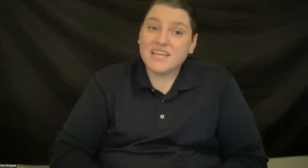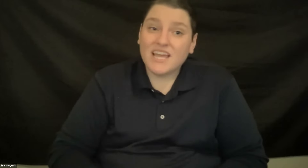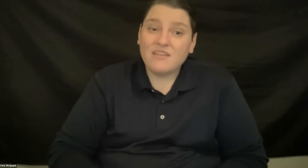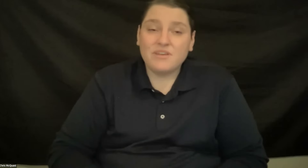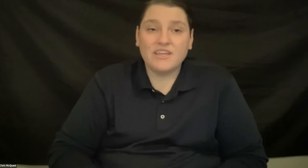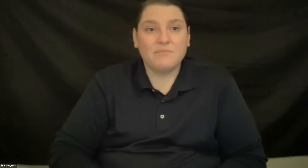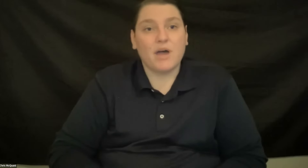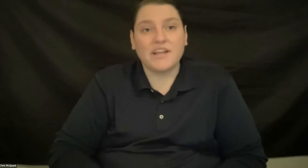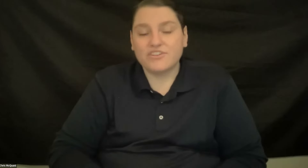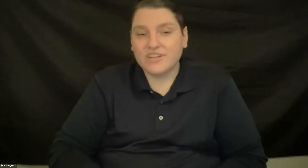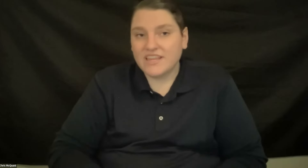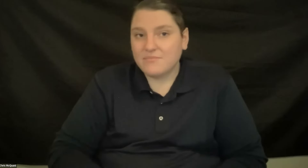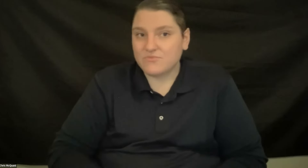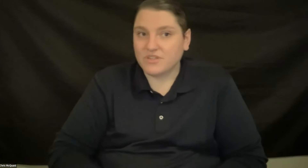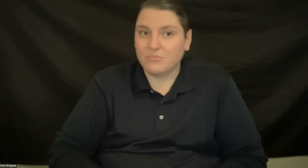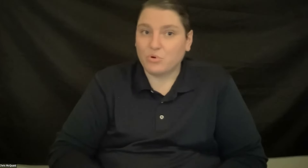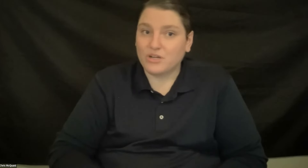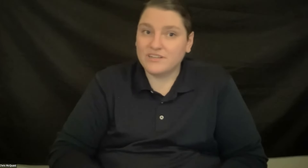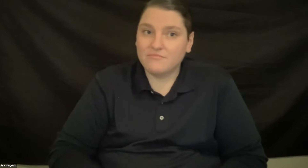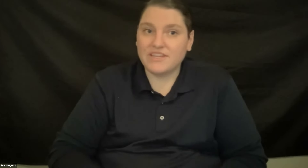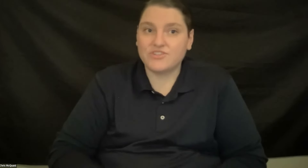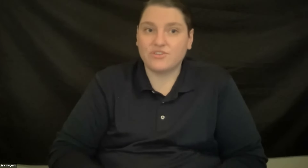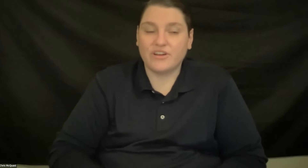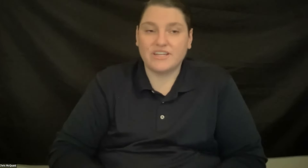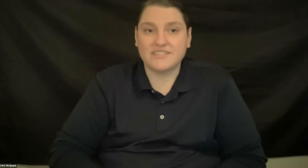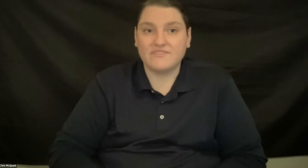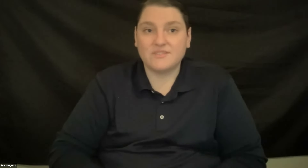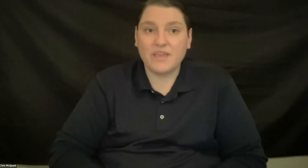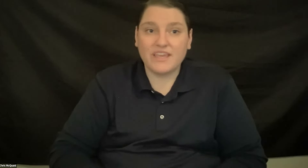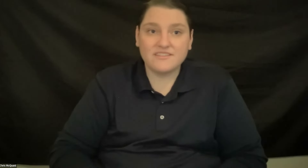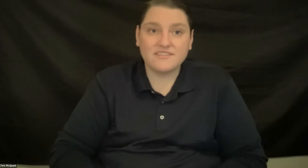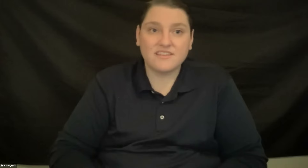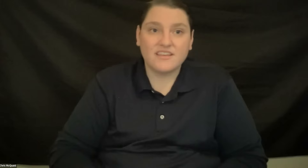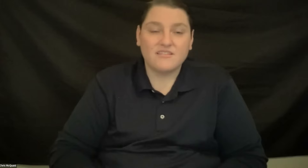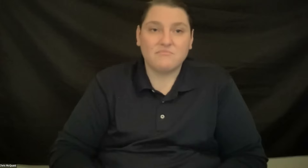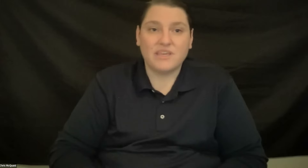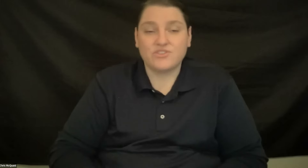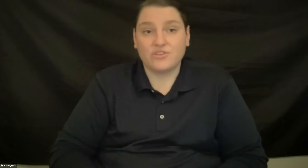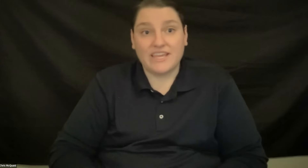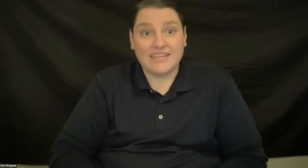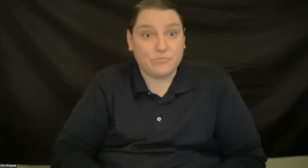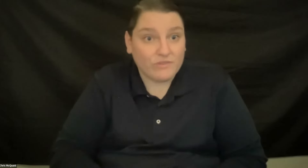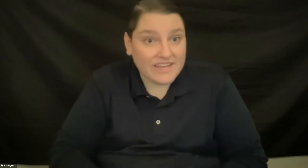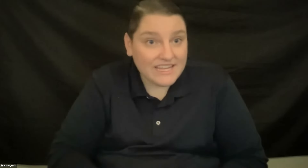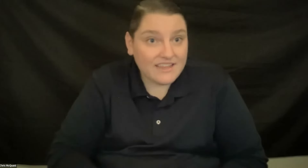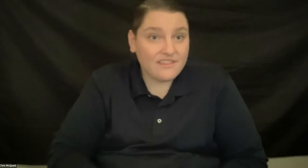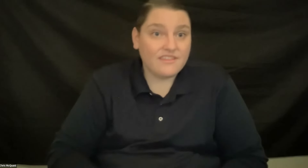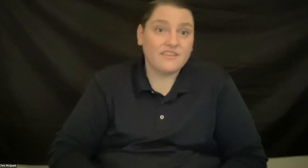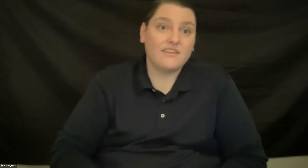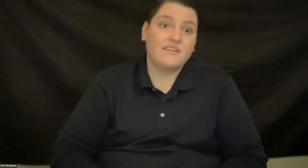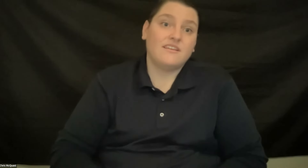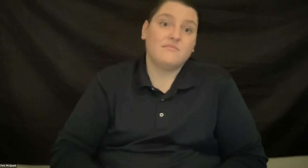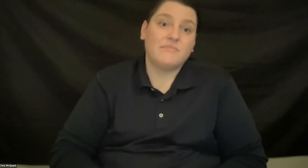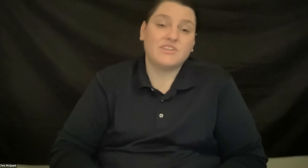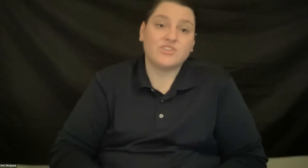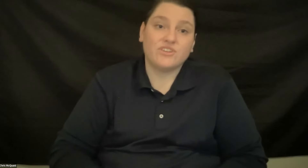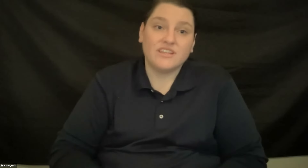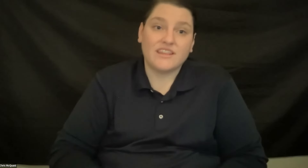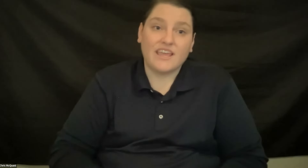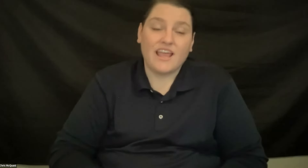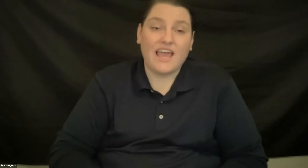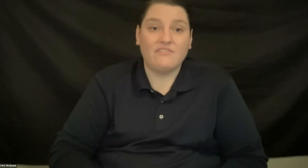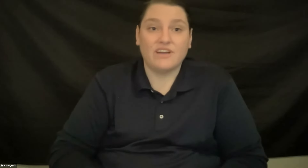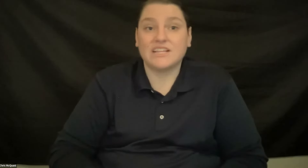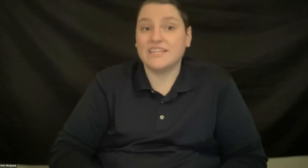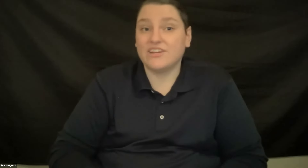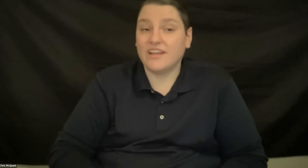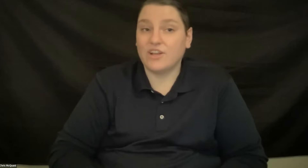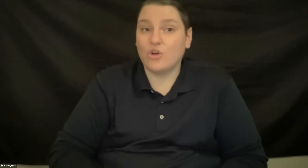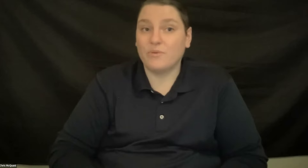So, timing is a consideration. But in most city areas, and anywhere that's fairly urban, you shouldn't have any challenges.